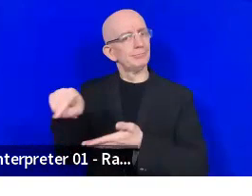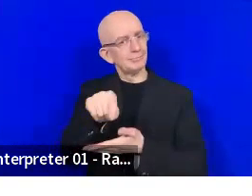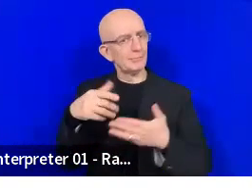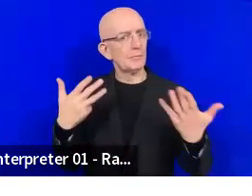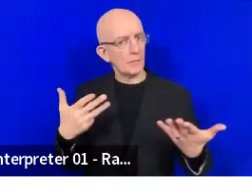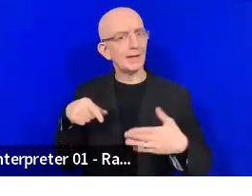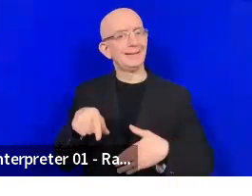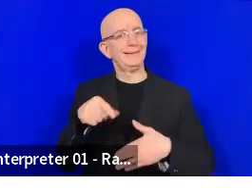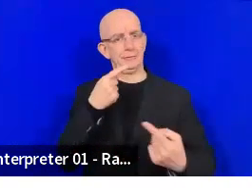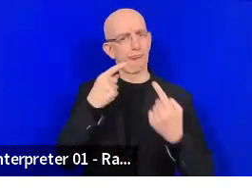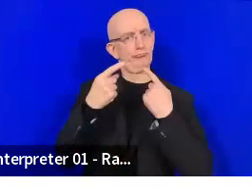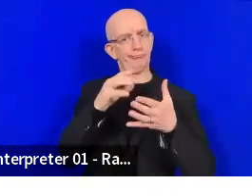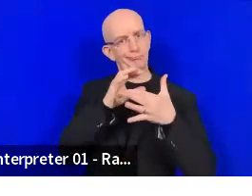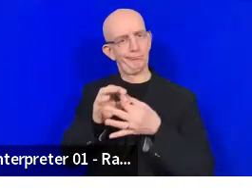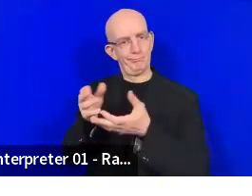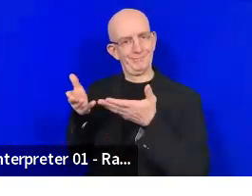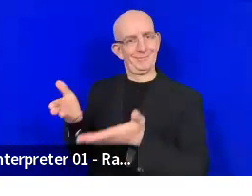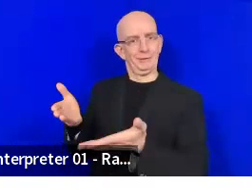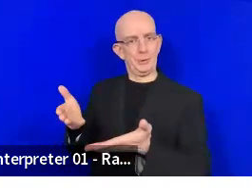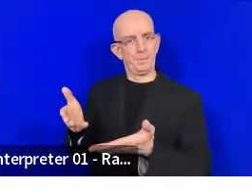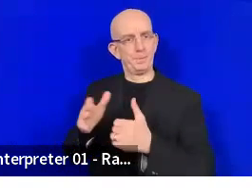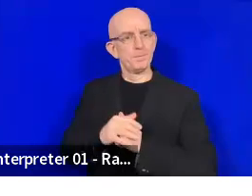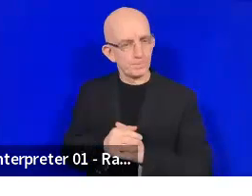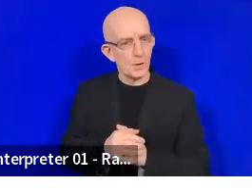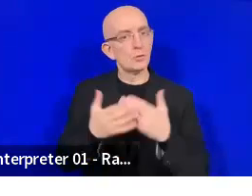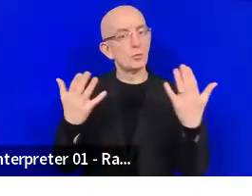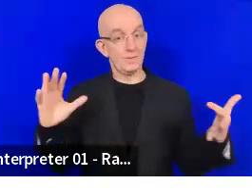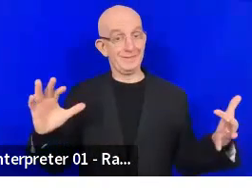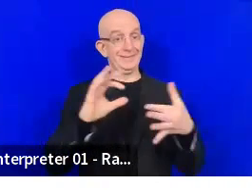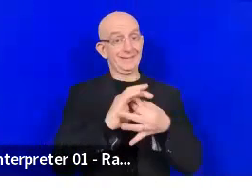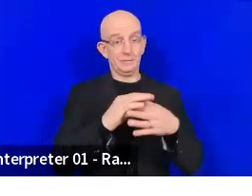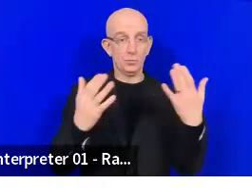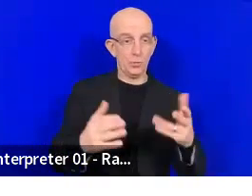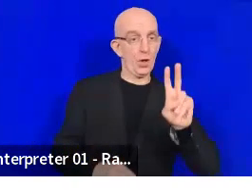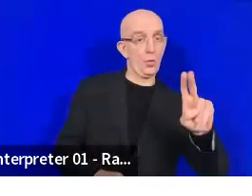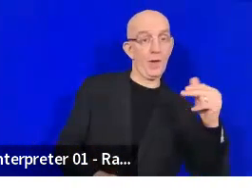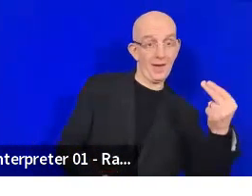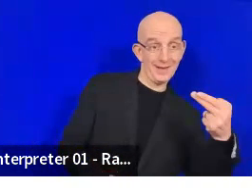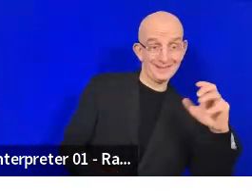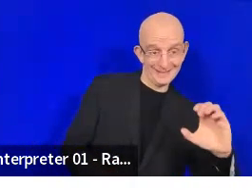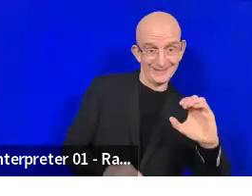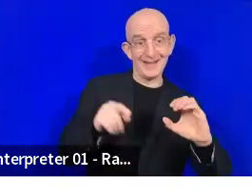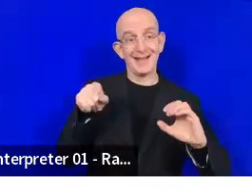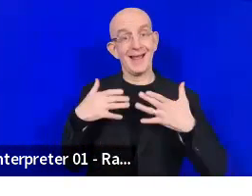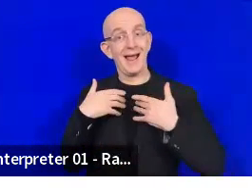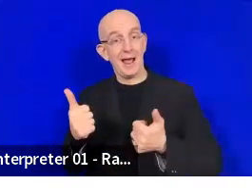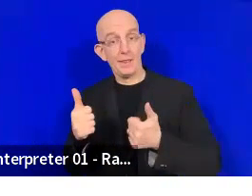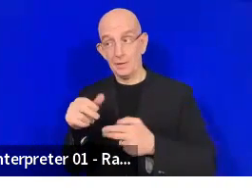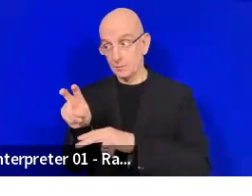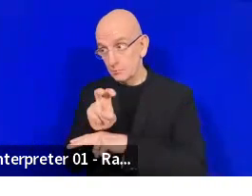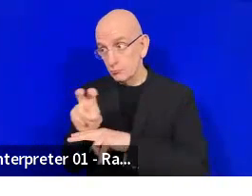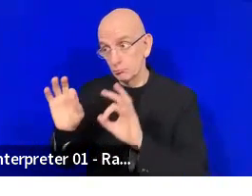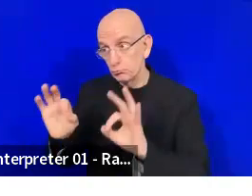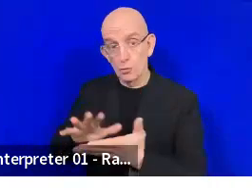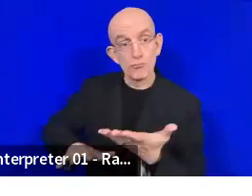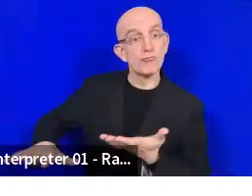We see these as interconnected, and we believe to achieve them we need to use the same health